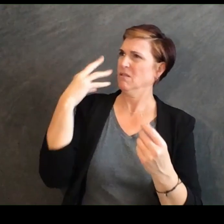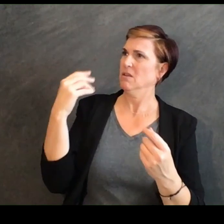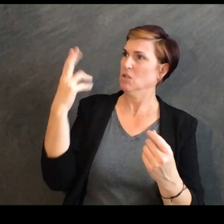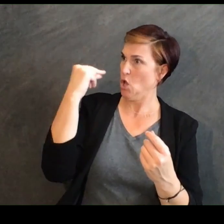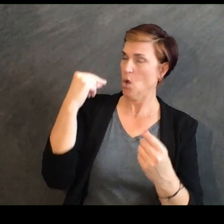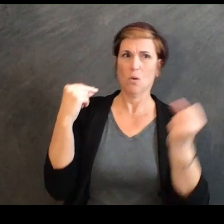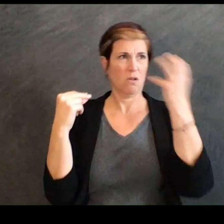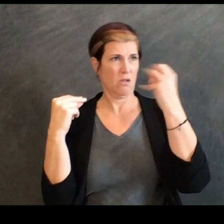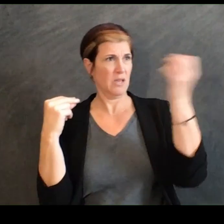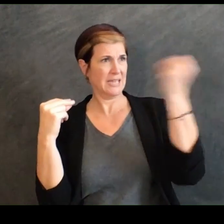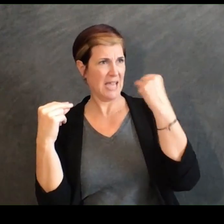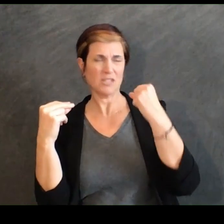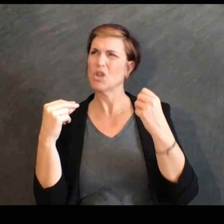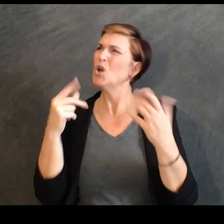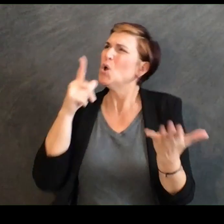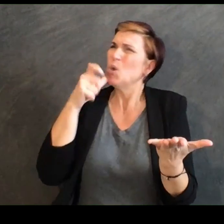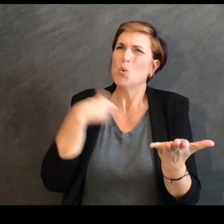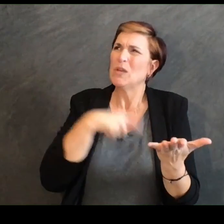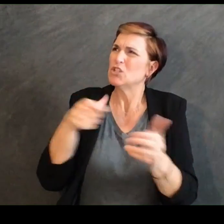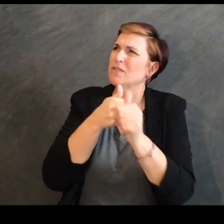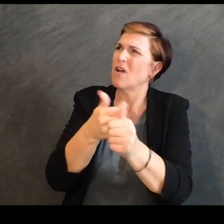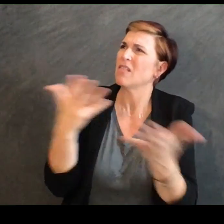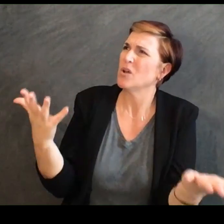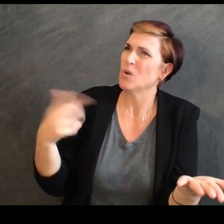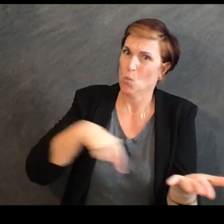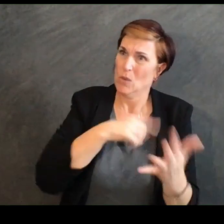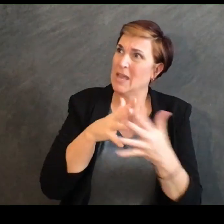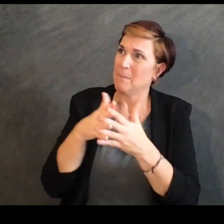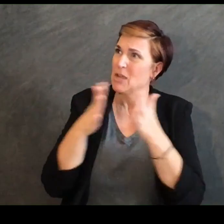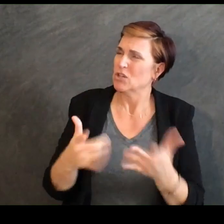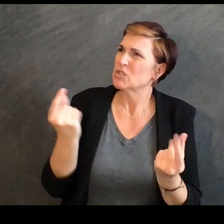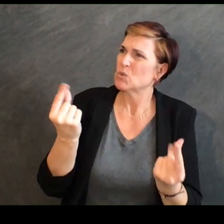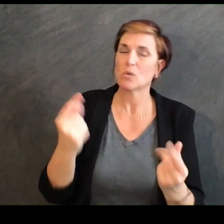their doctors and I think they shouldn't be jumping to get the tests unless it's